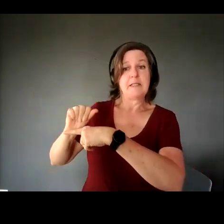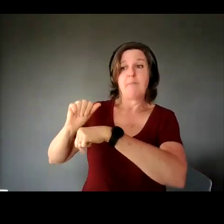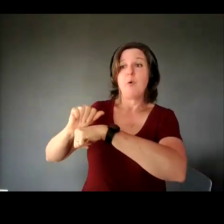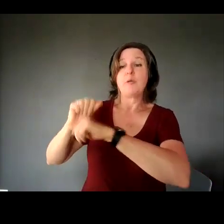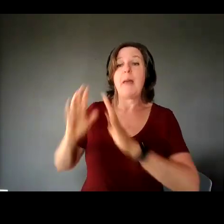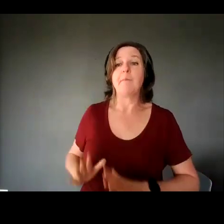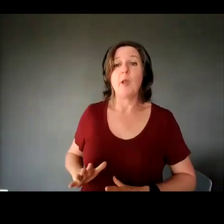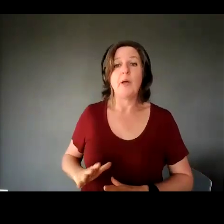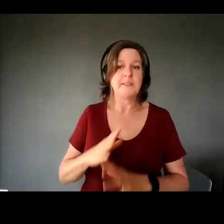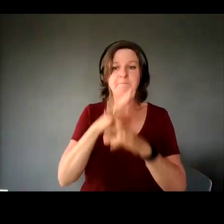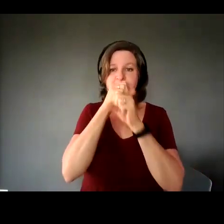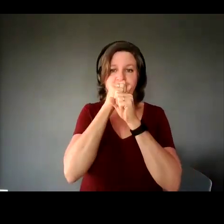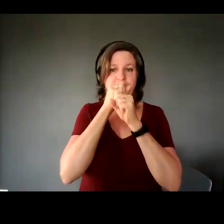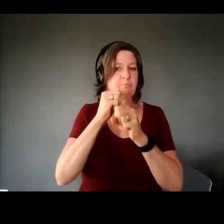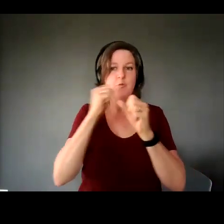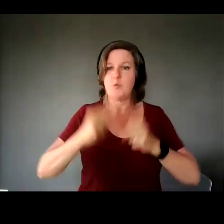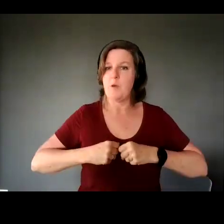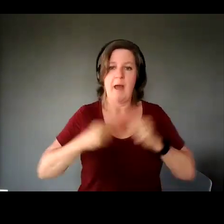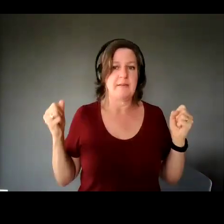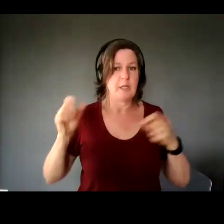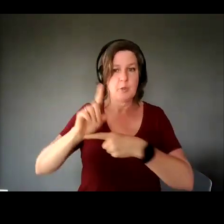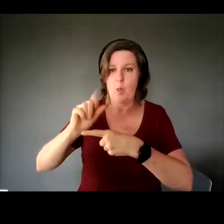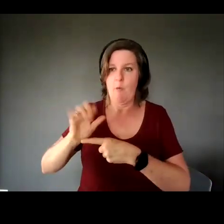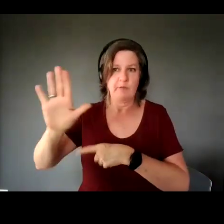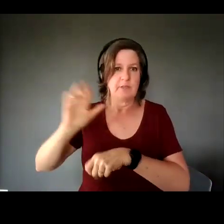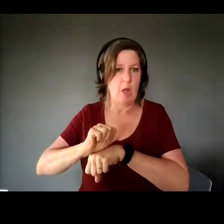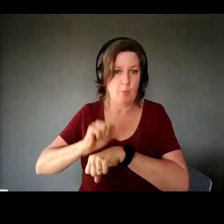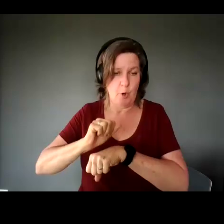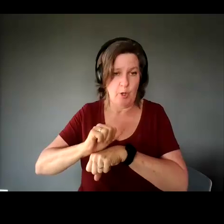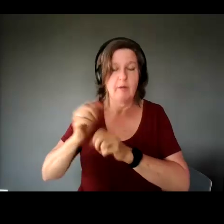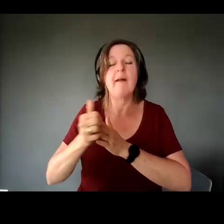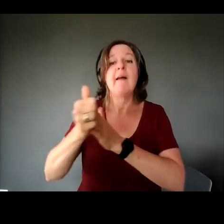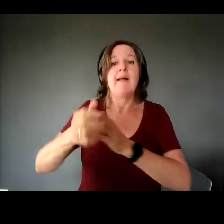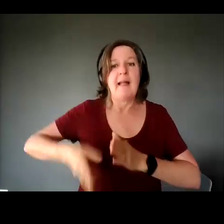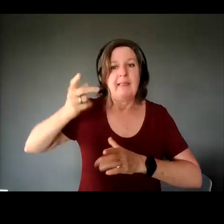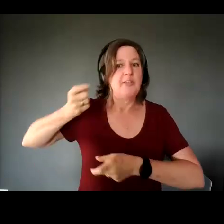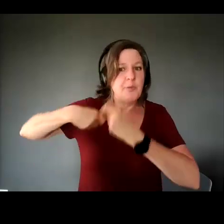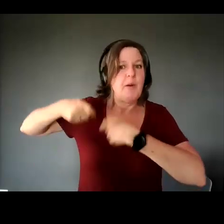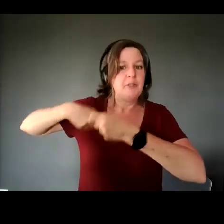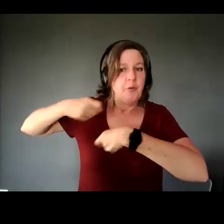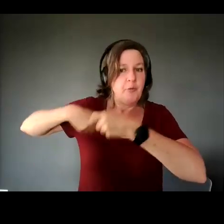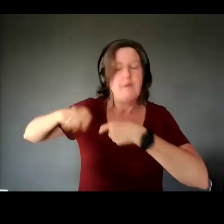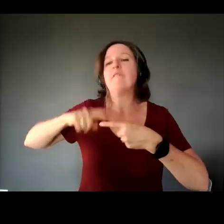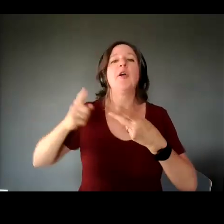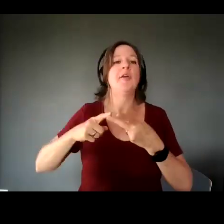disabilities at work which is also leading to high turnover, stagnant career growth and a significant loss of very valuable talent.